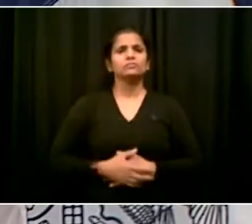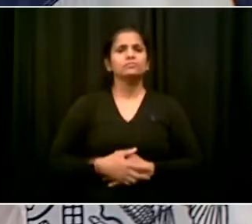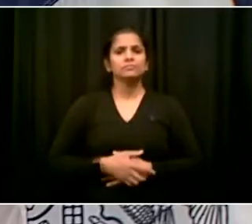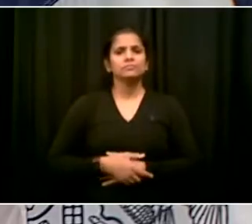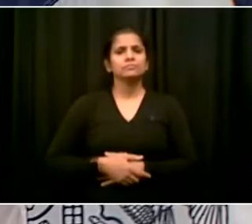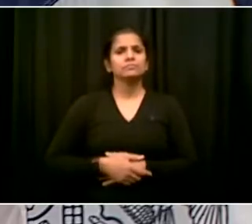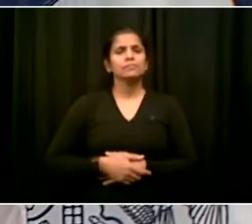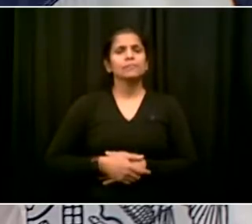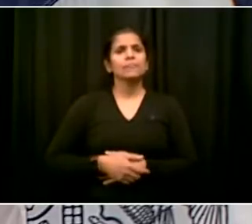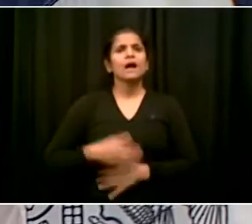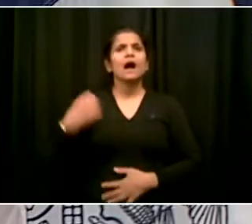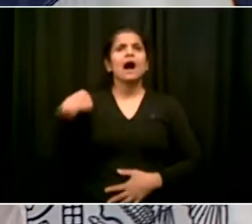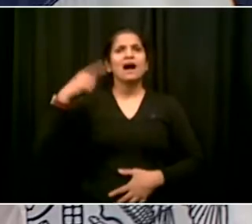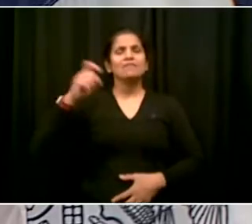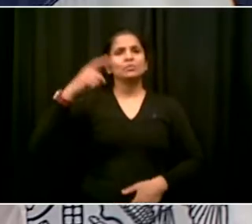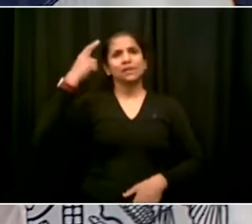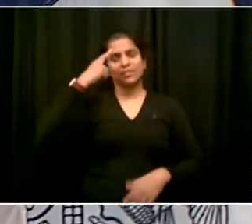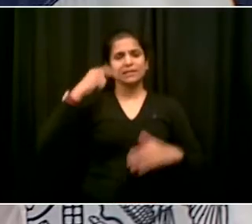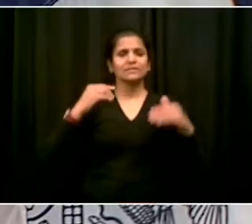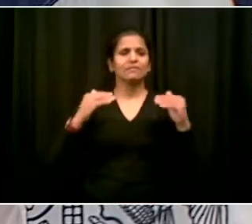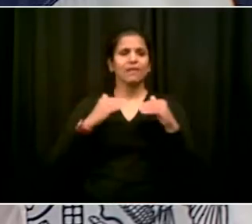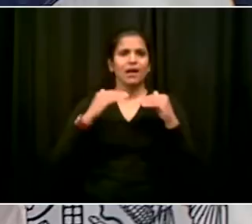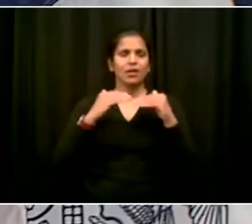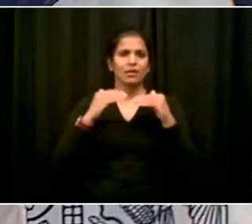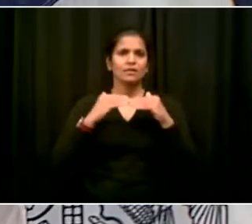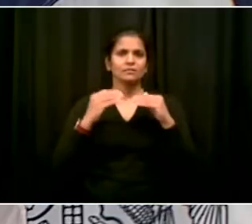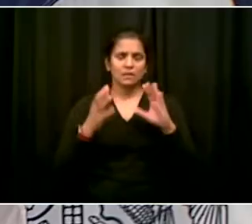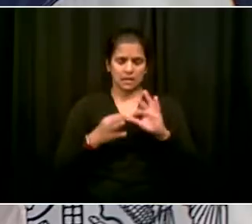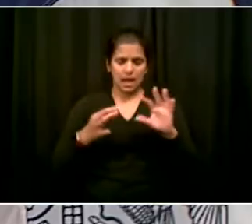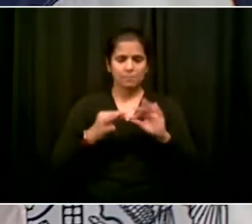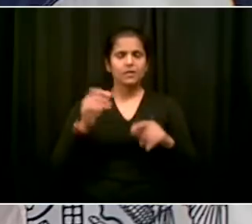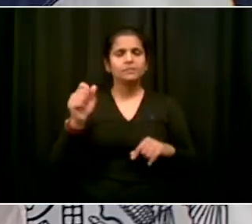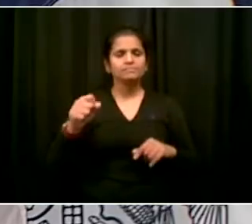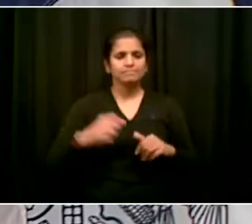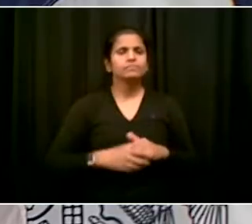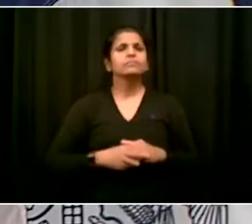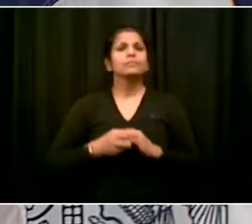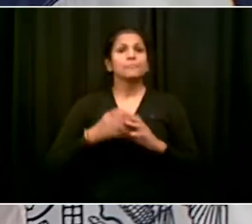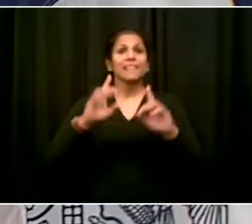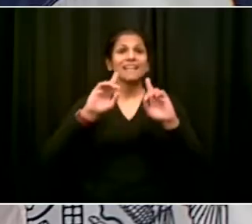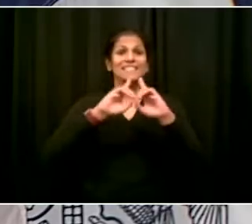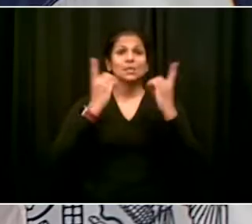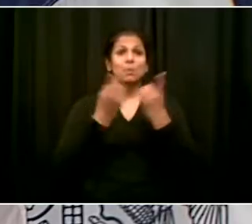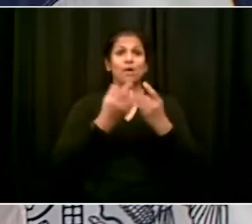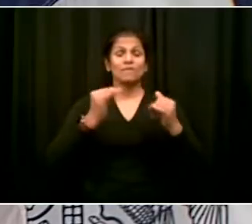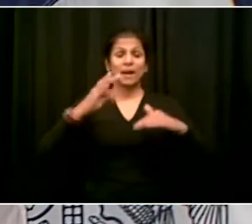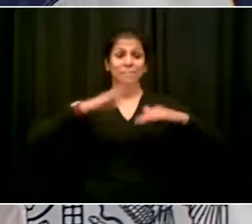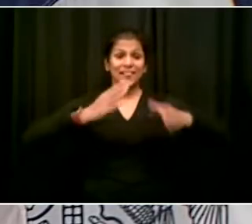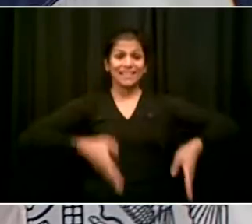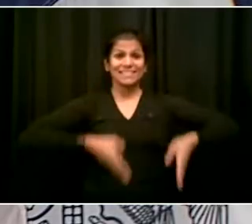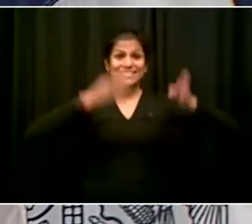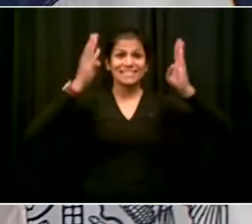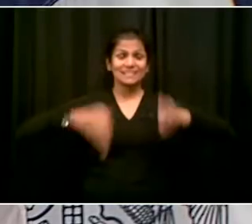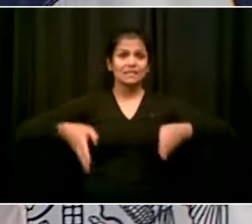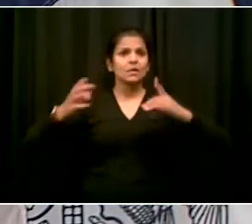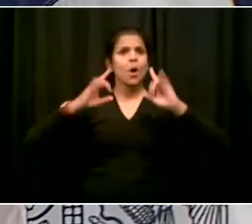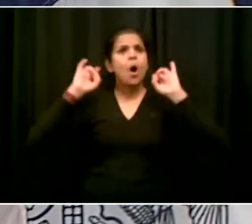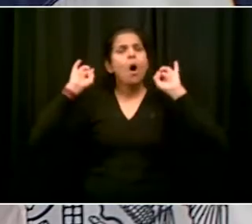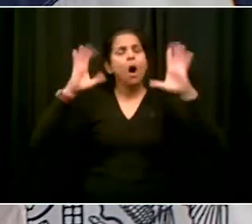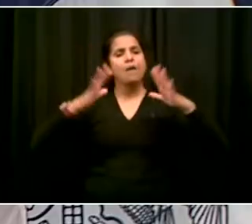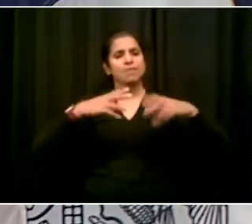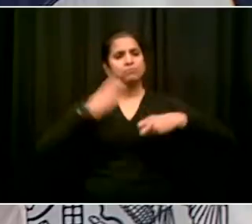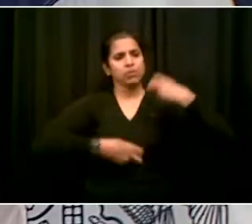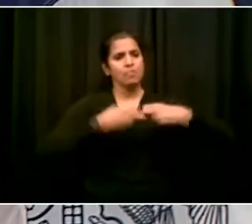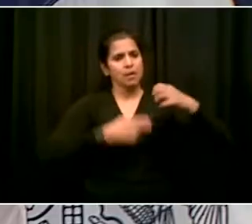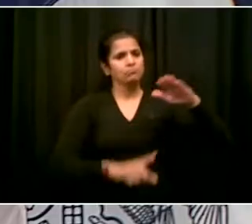I APPRECIATE